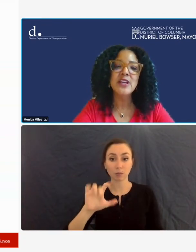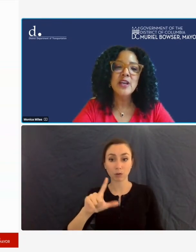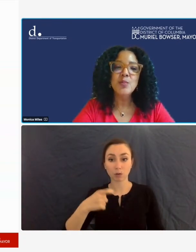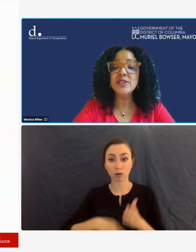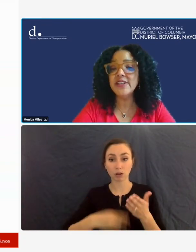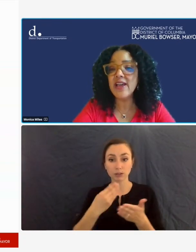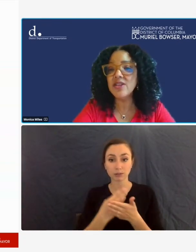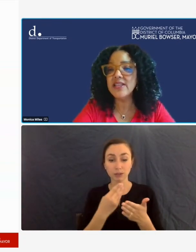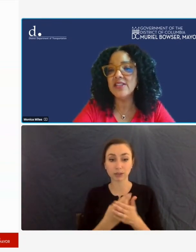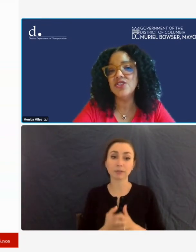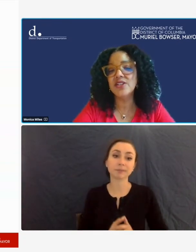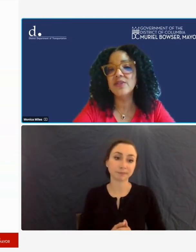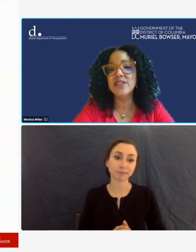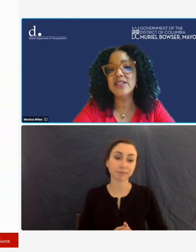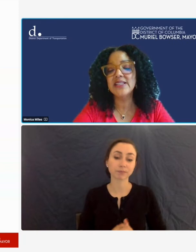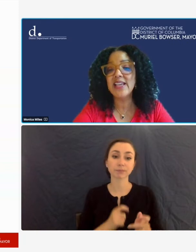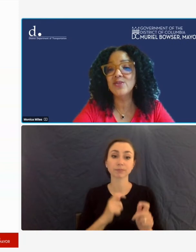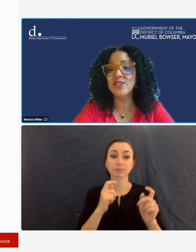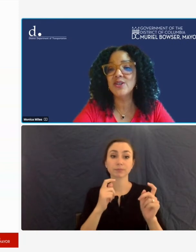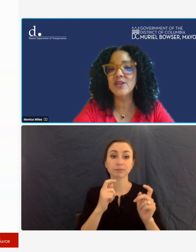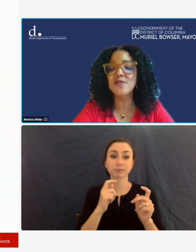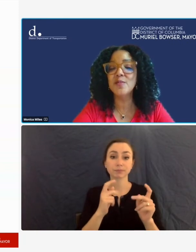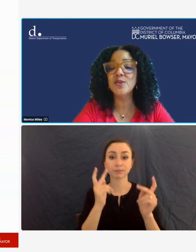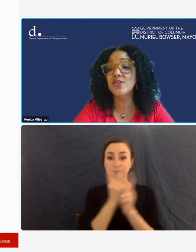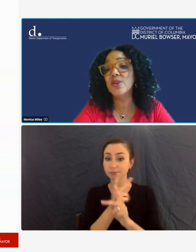but to calculate this you're going to really need the tax return of the person who actually